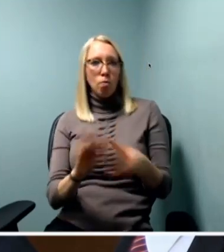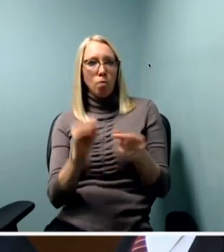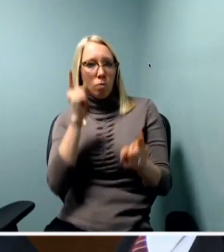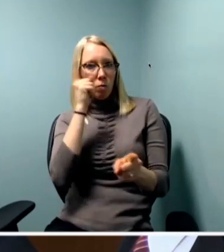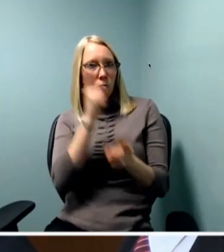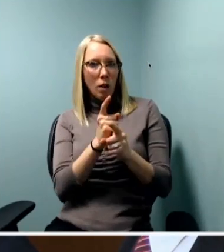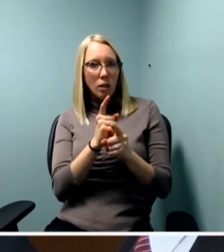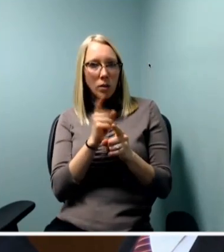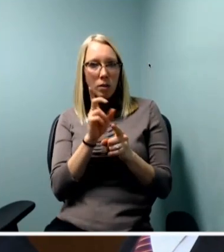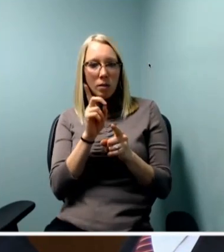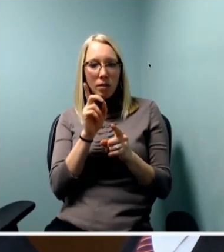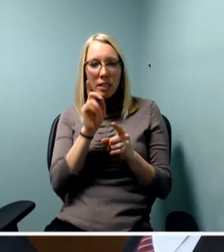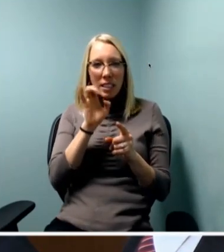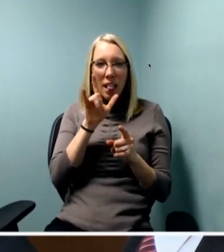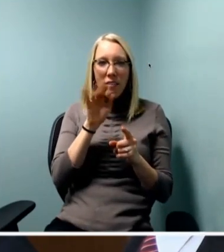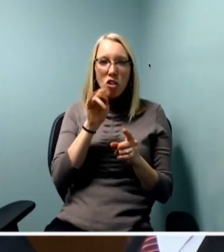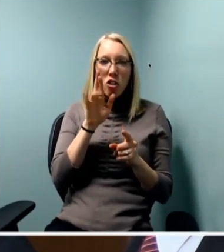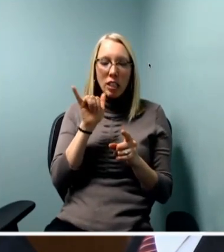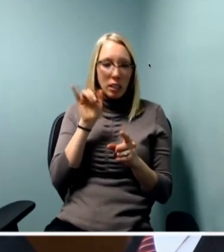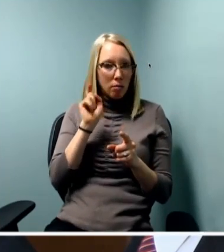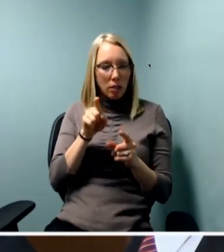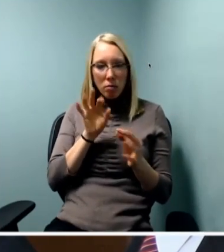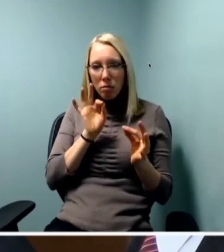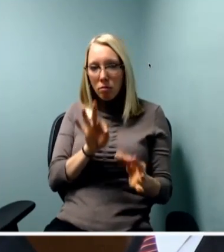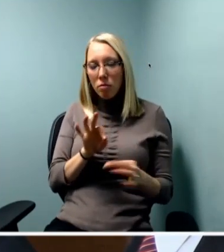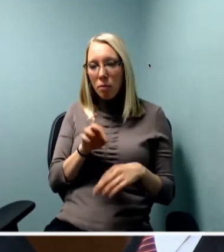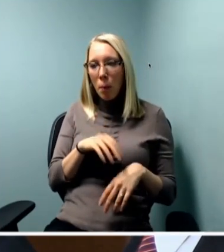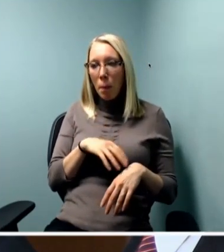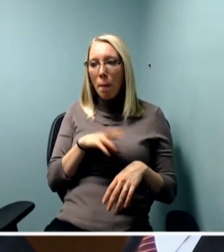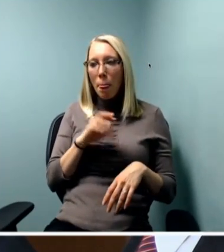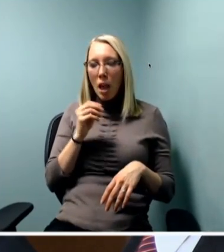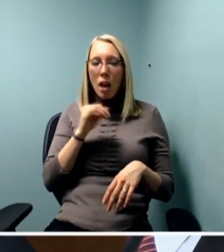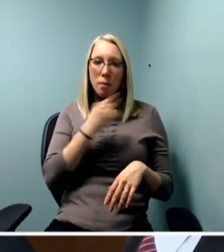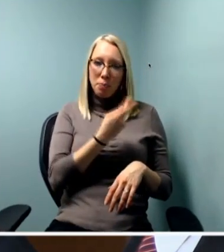And it was that conference, and we've talked about this a lot,